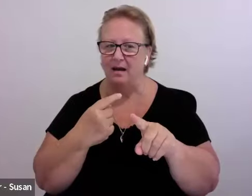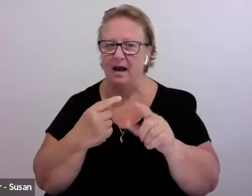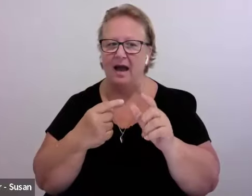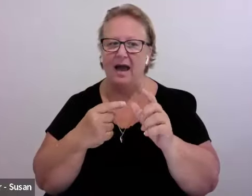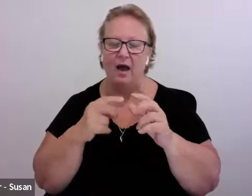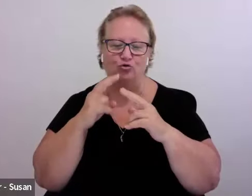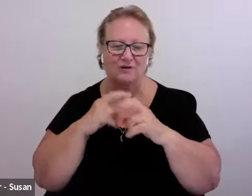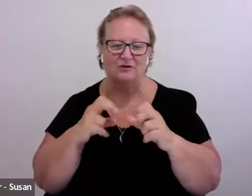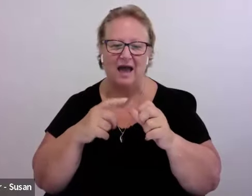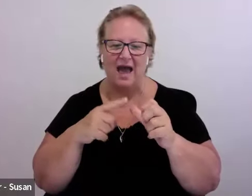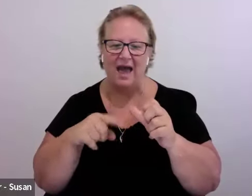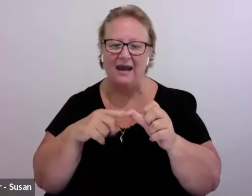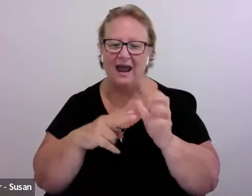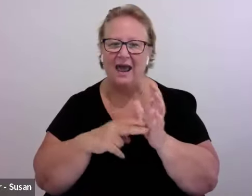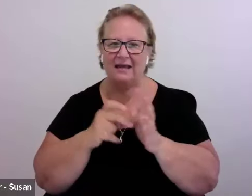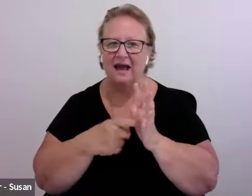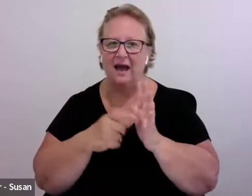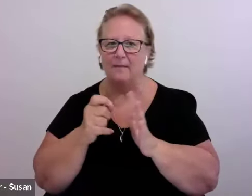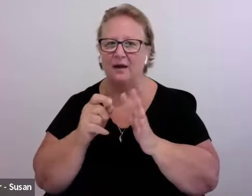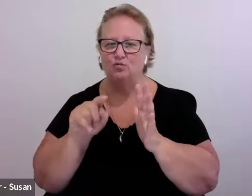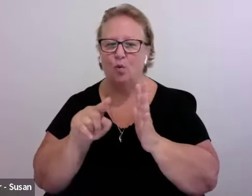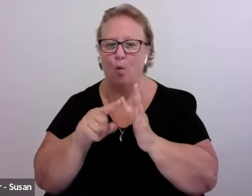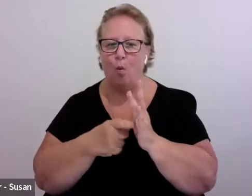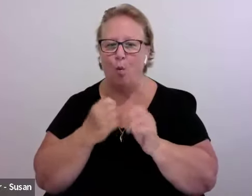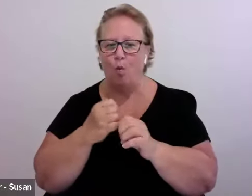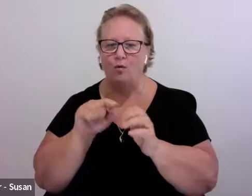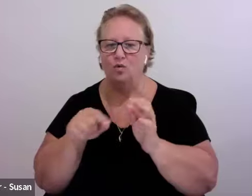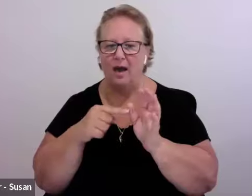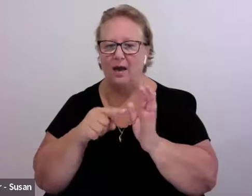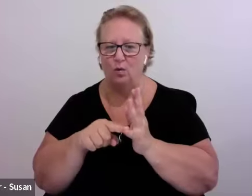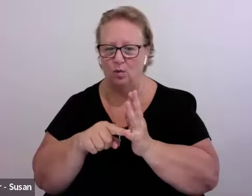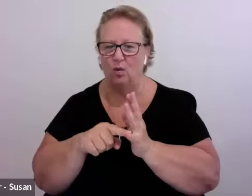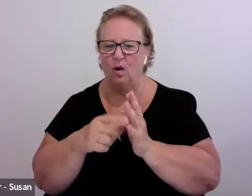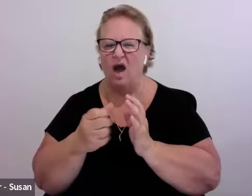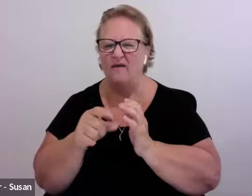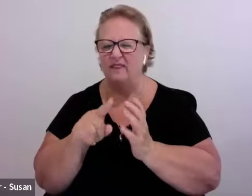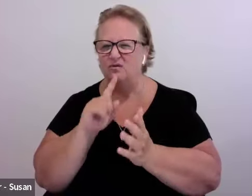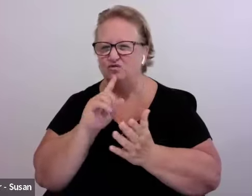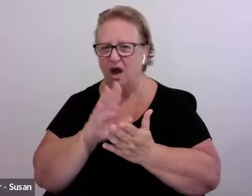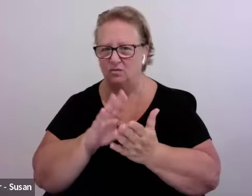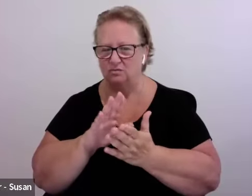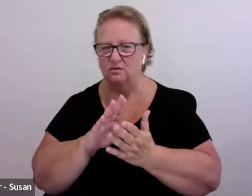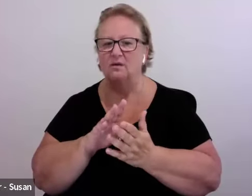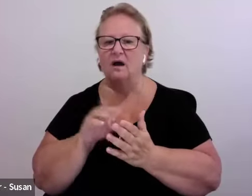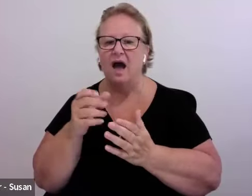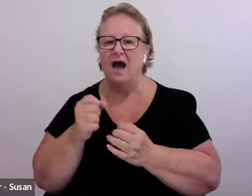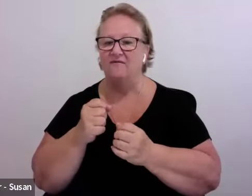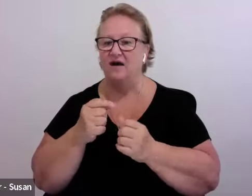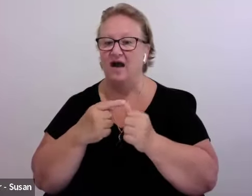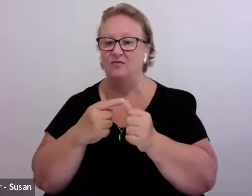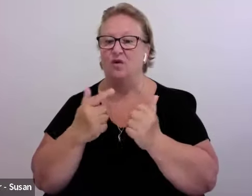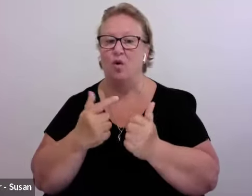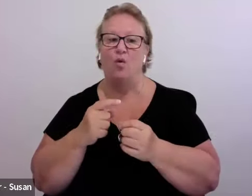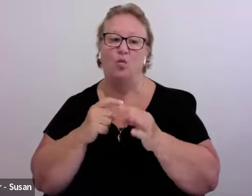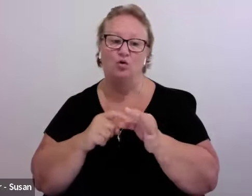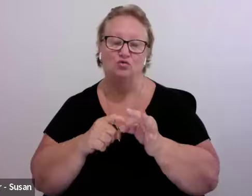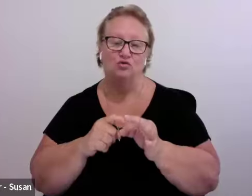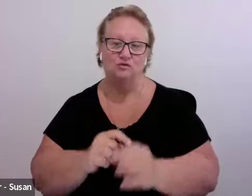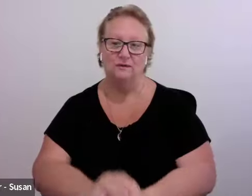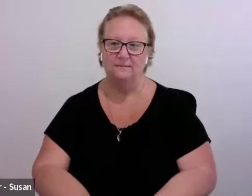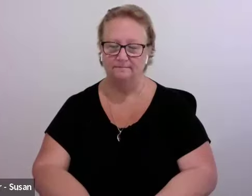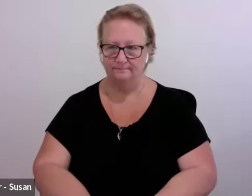got a specific question that we haven't answered, please